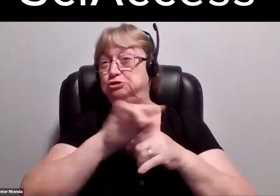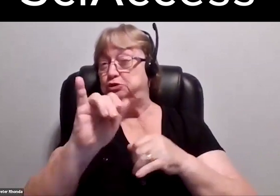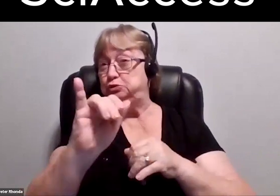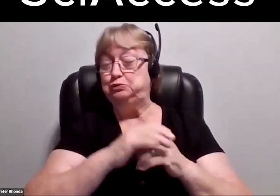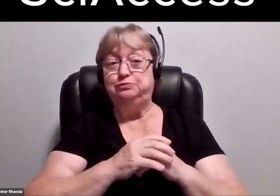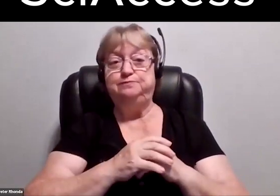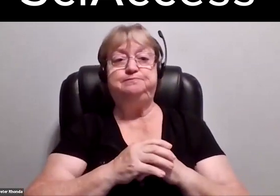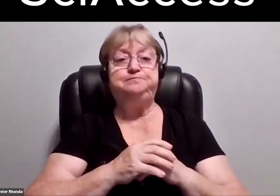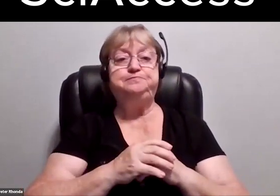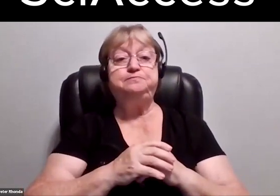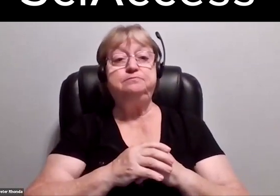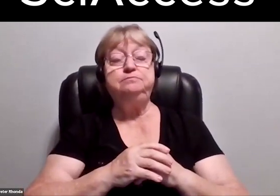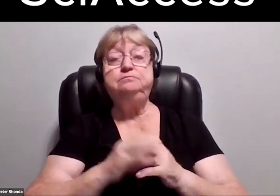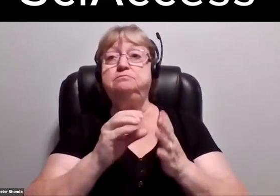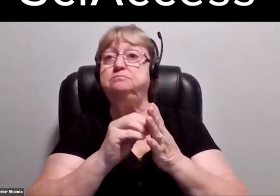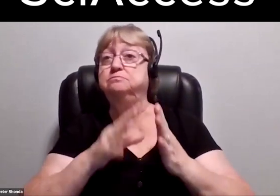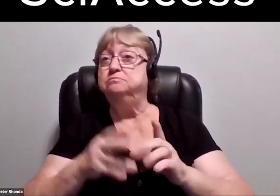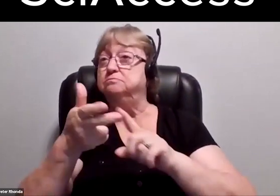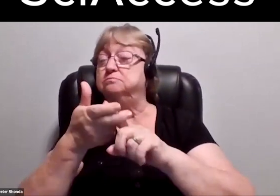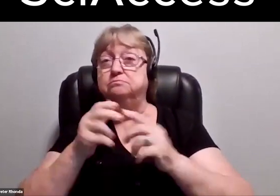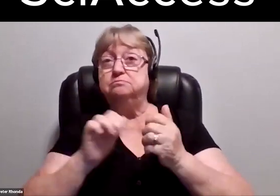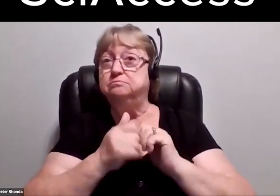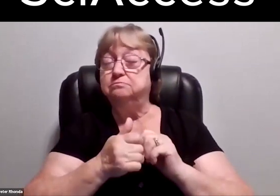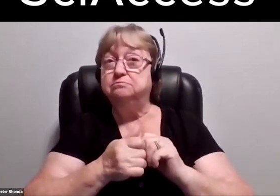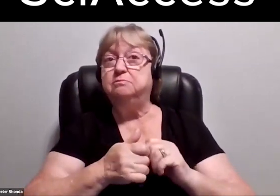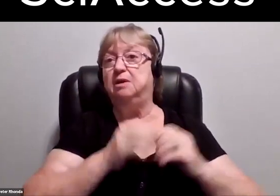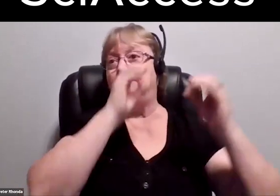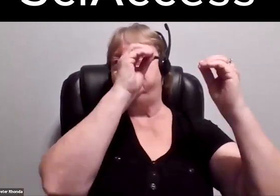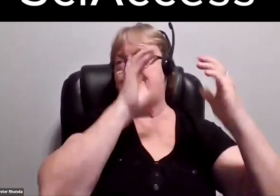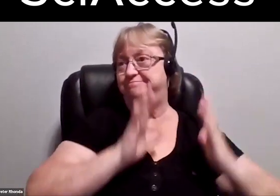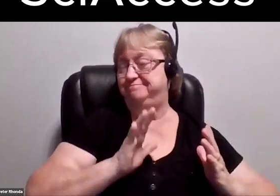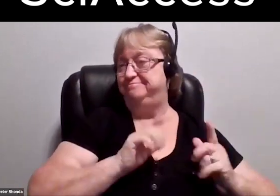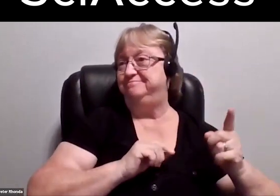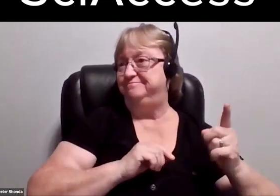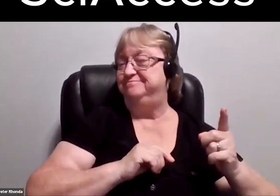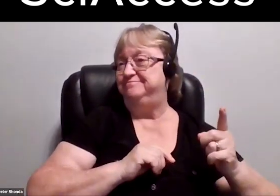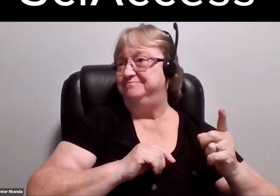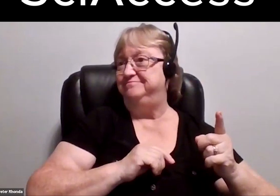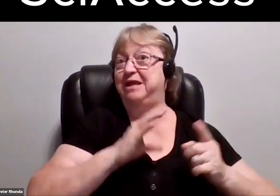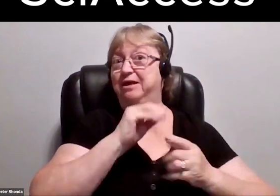The students are recruited by the educators, and by the schools and state agencies for the blind,